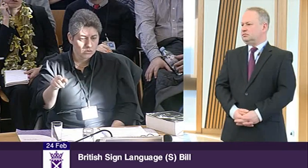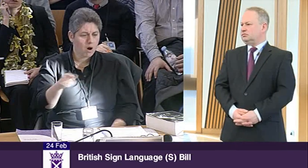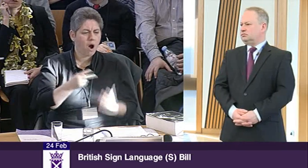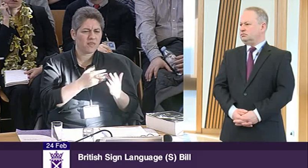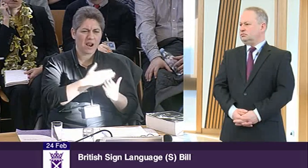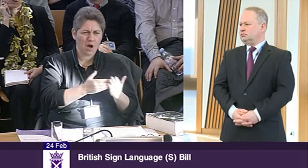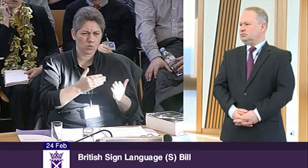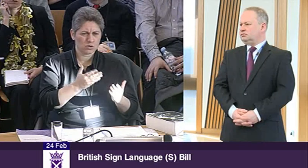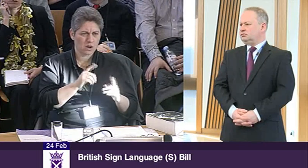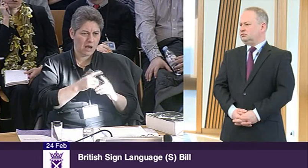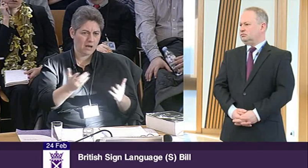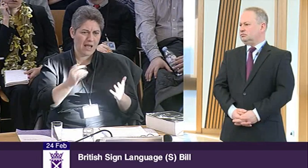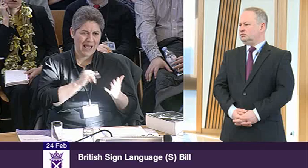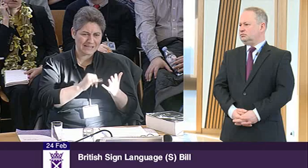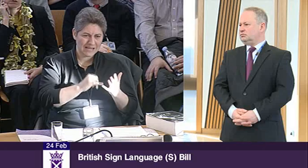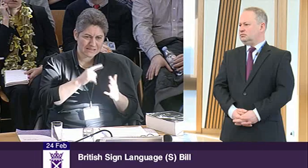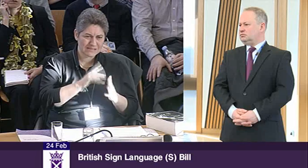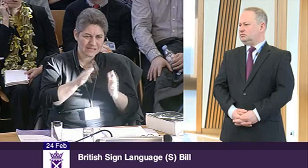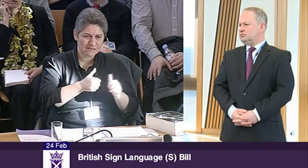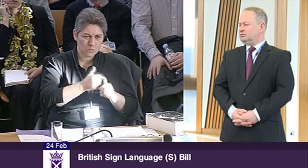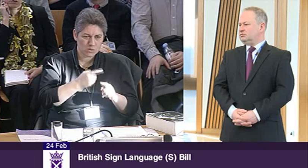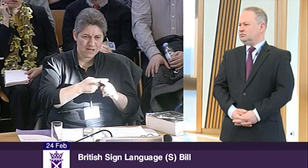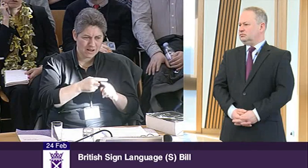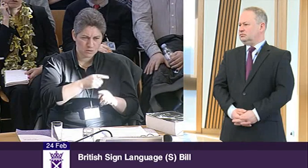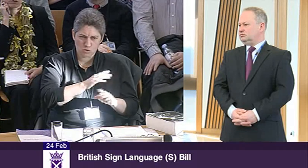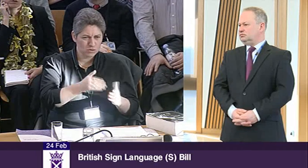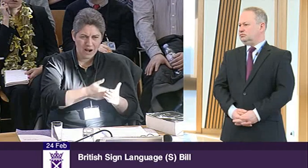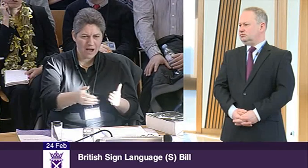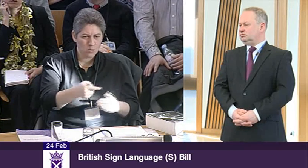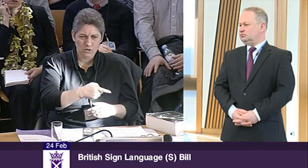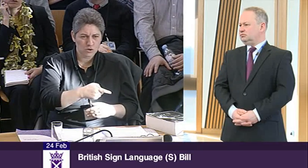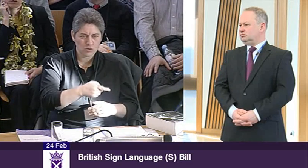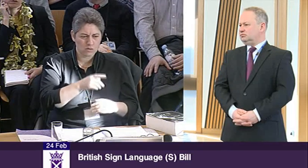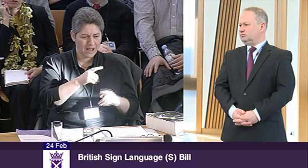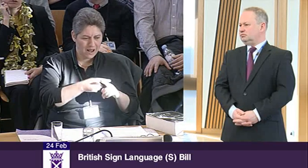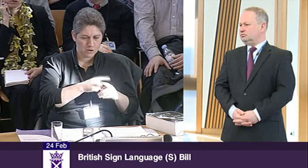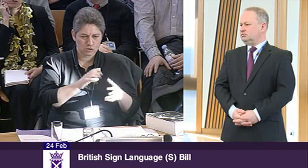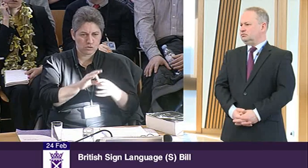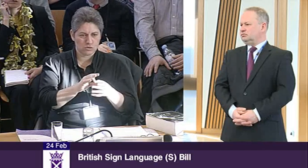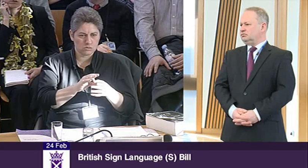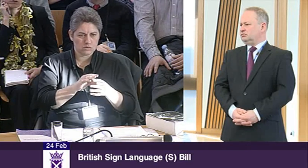We have to bear in mind the fact that BSL is a language. You are talking about communication